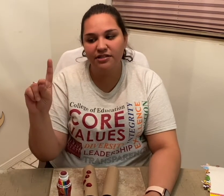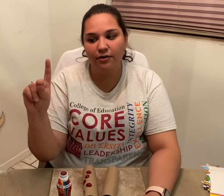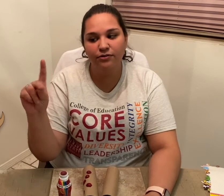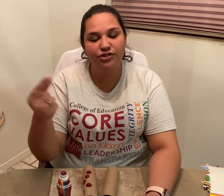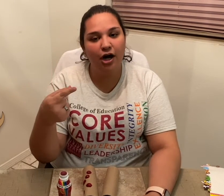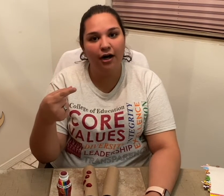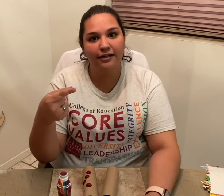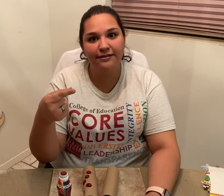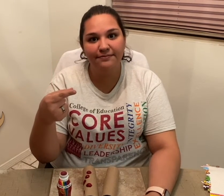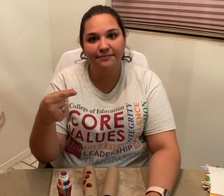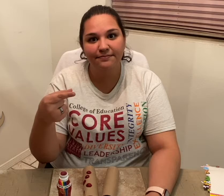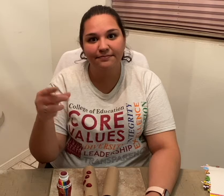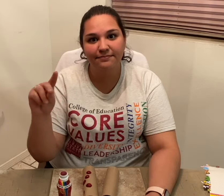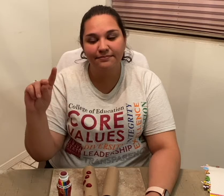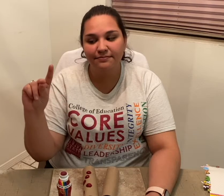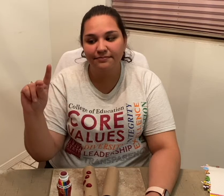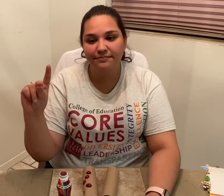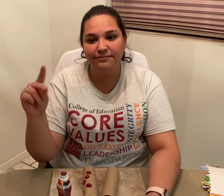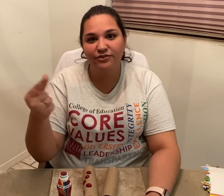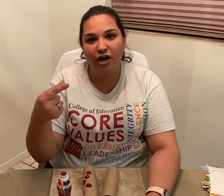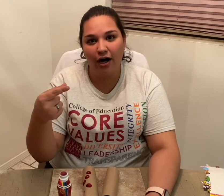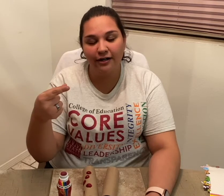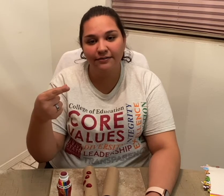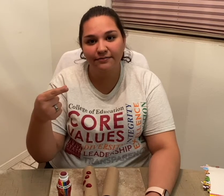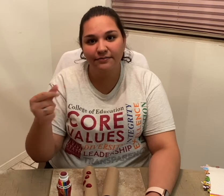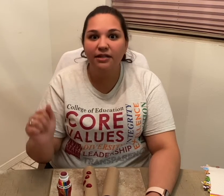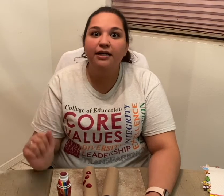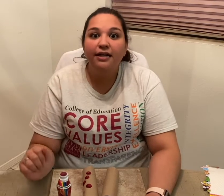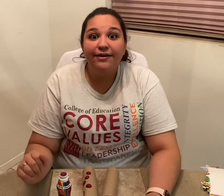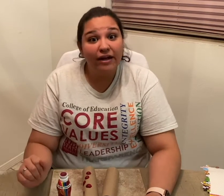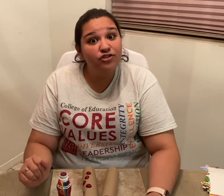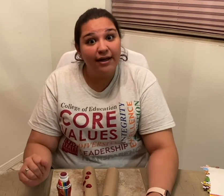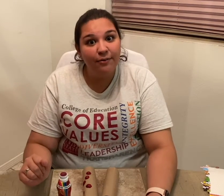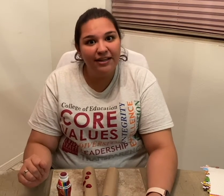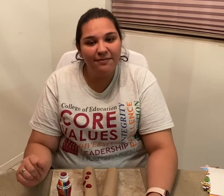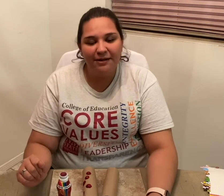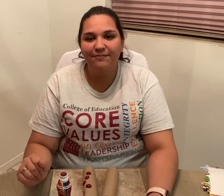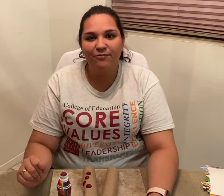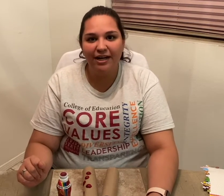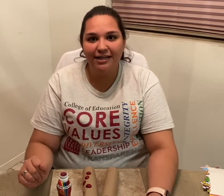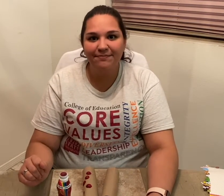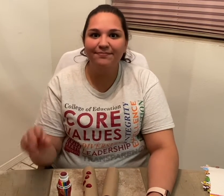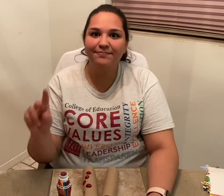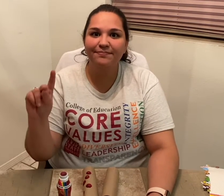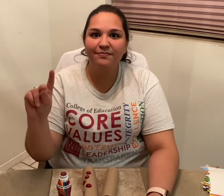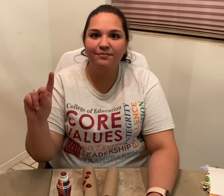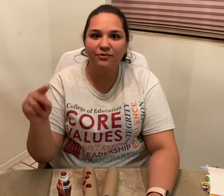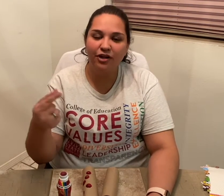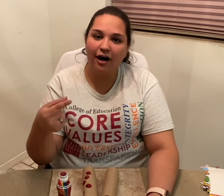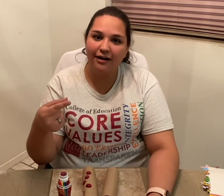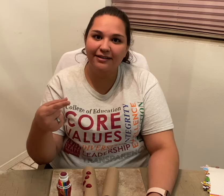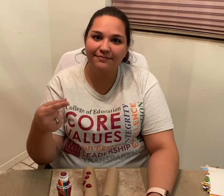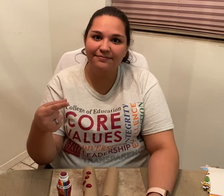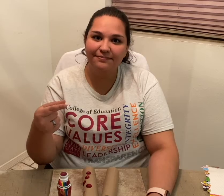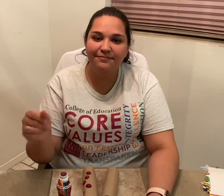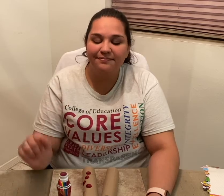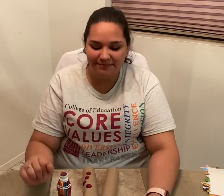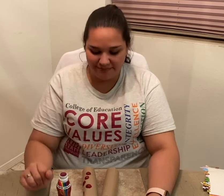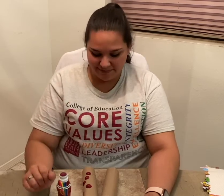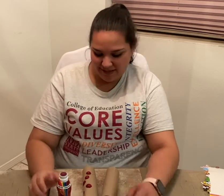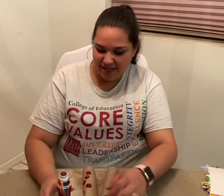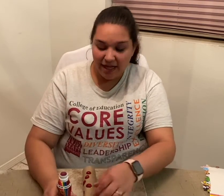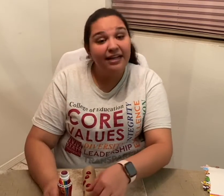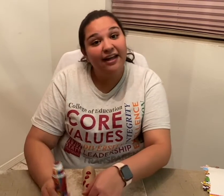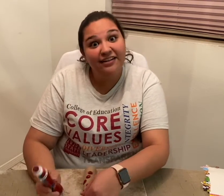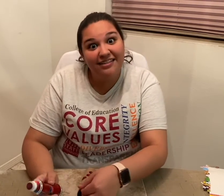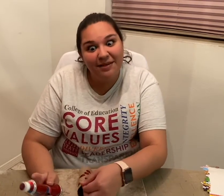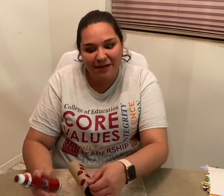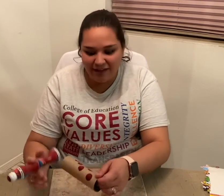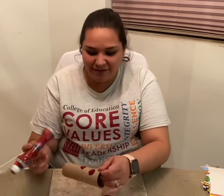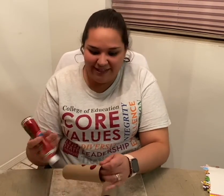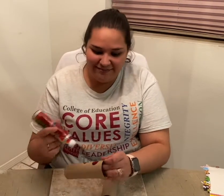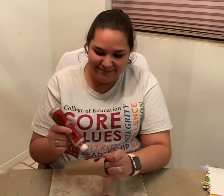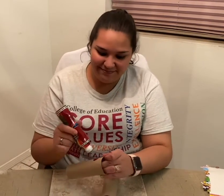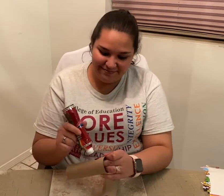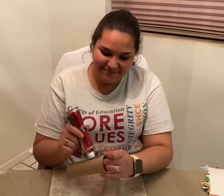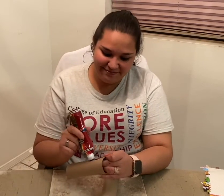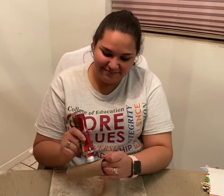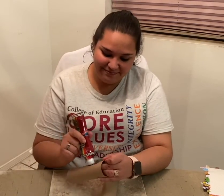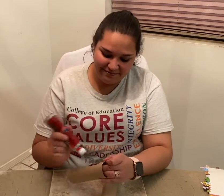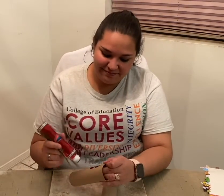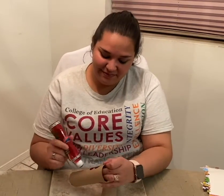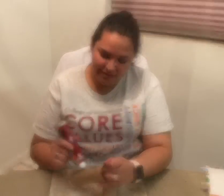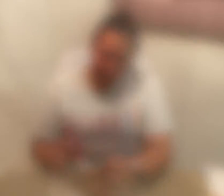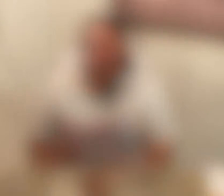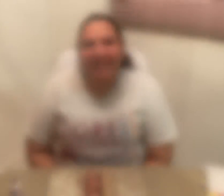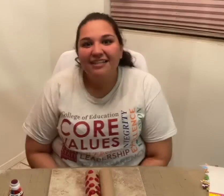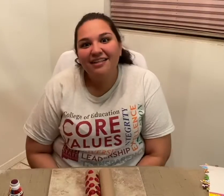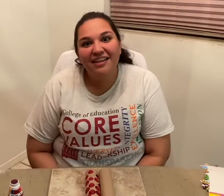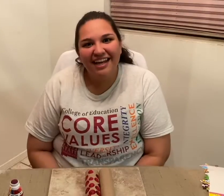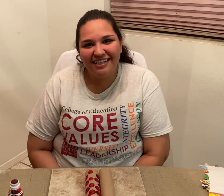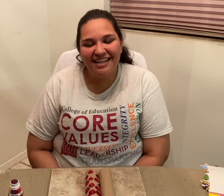"dog" (signs 'dog'). Dog (signs 'dog'). Now, try it with me! Ready? Dog (signs 'dog'). Now, let's keep coloring. So, the next sign